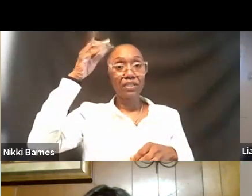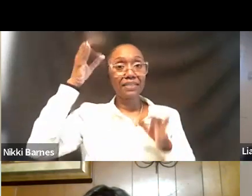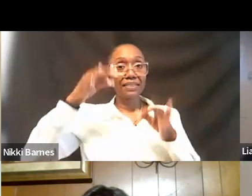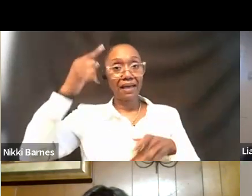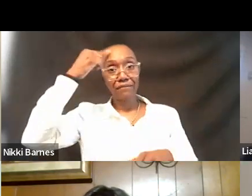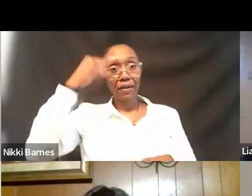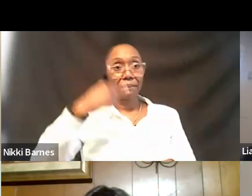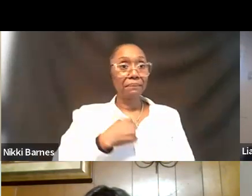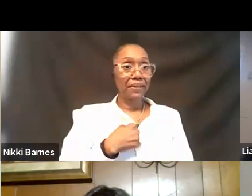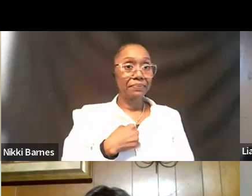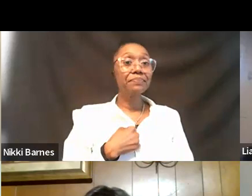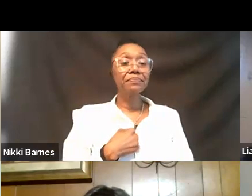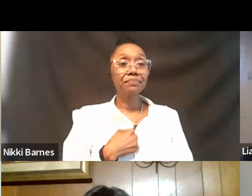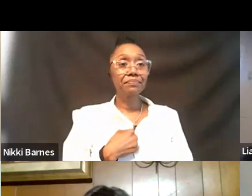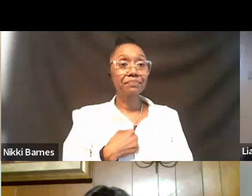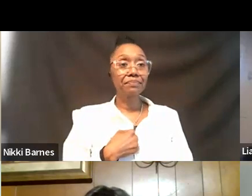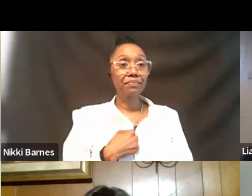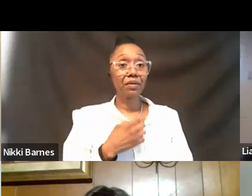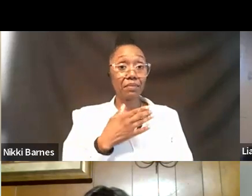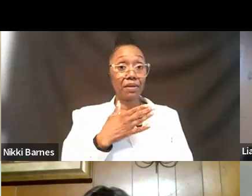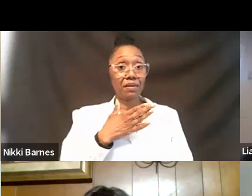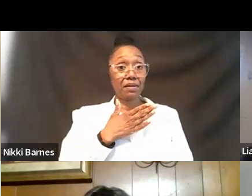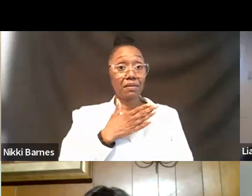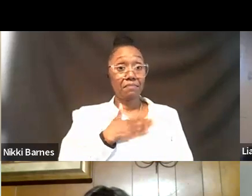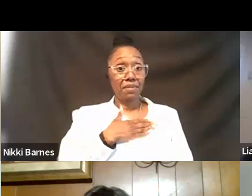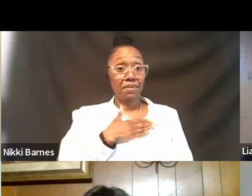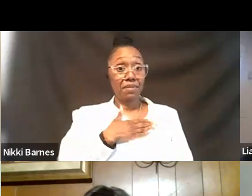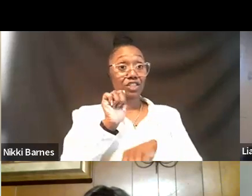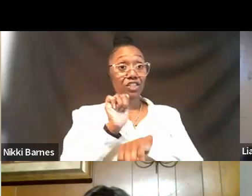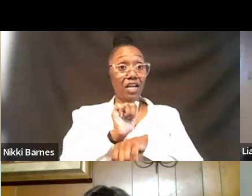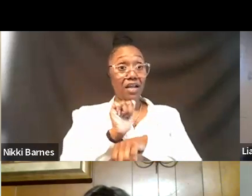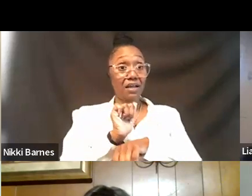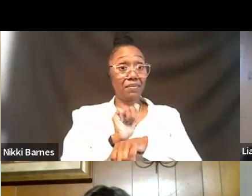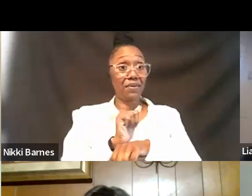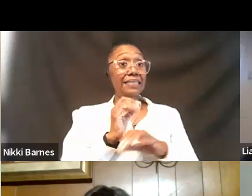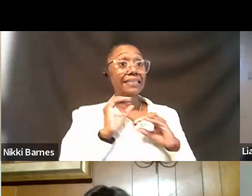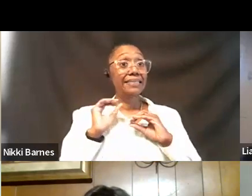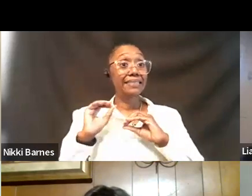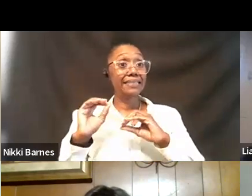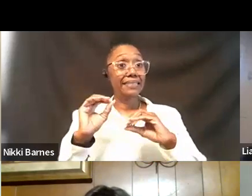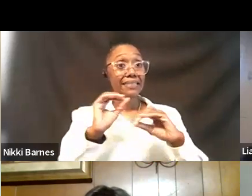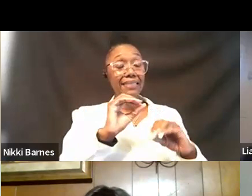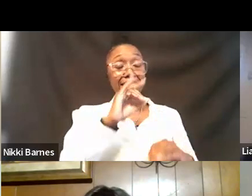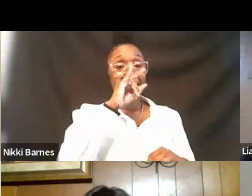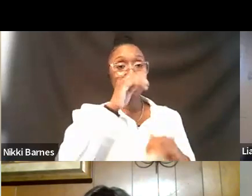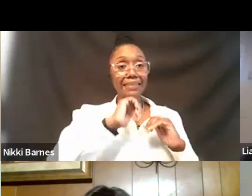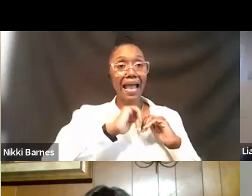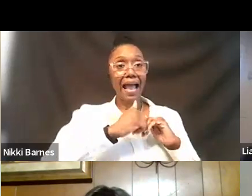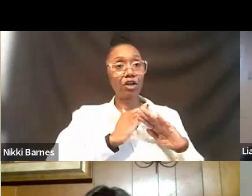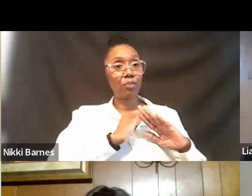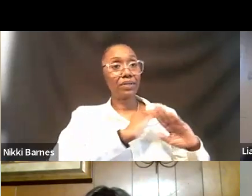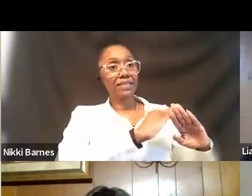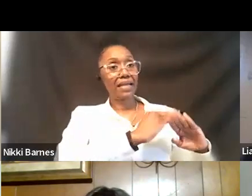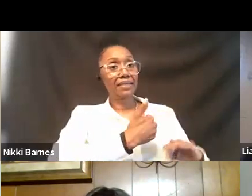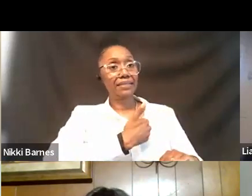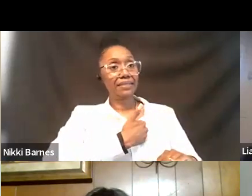I just want and with me when my job over there is to teach kids how to defend themselves. Never to do anything bad.